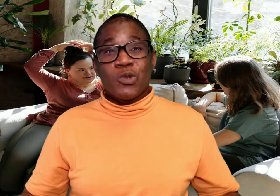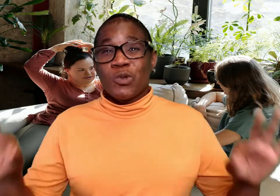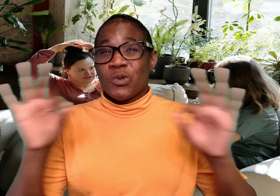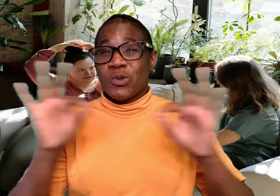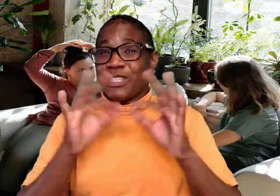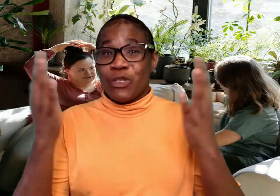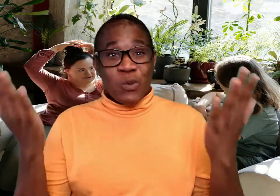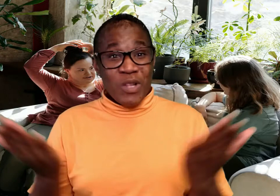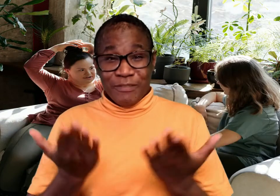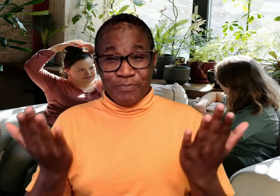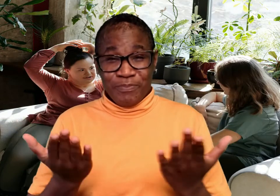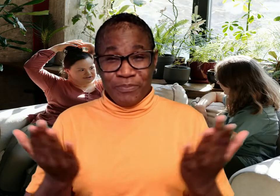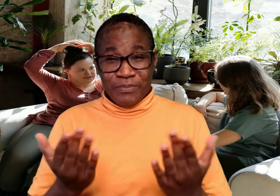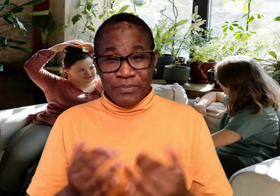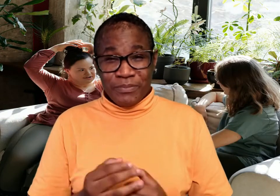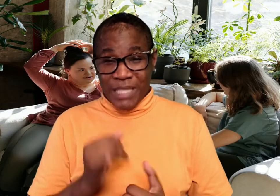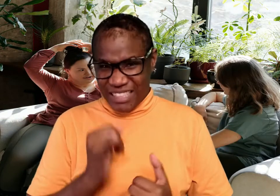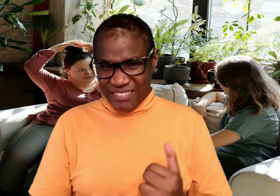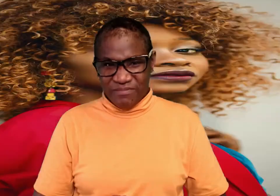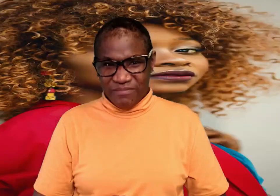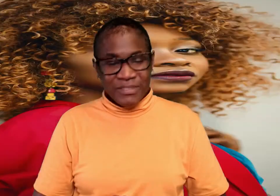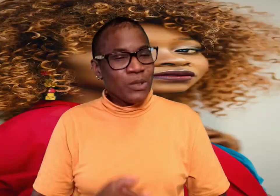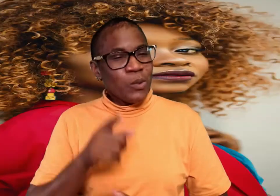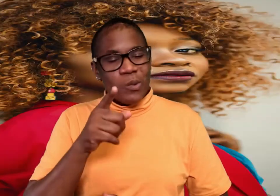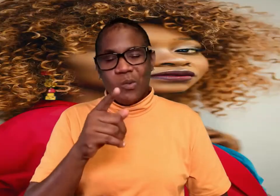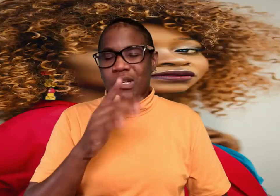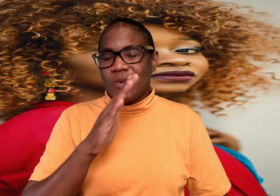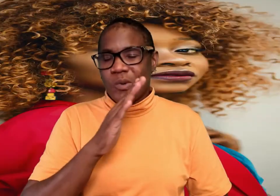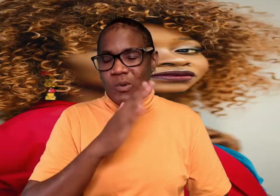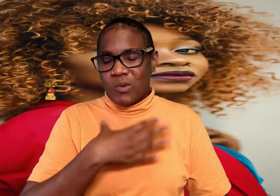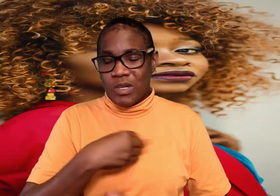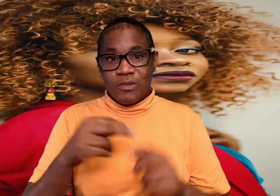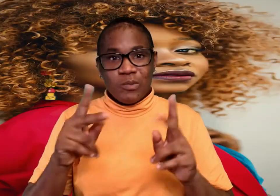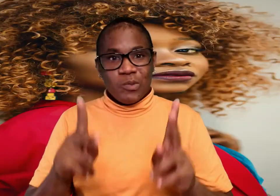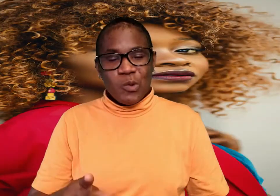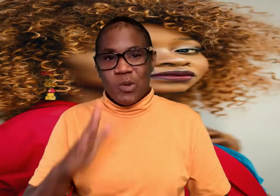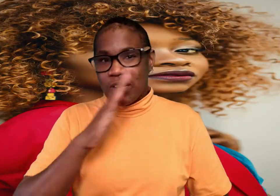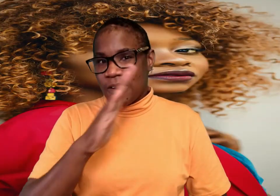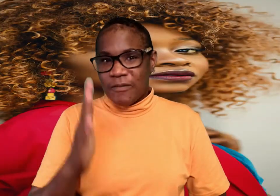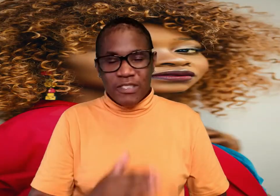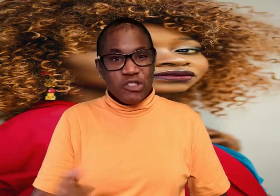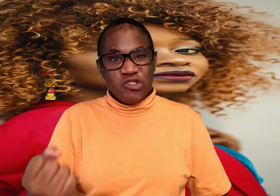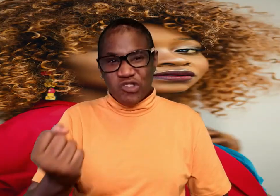Finally, it’s important to realize that white people, no matter how much they learn,